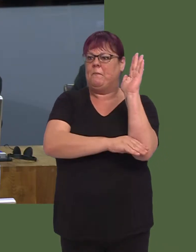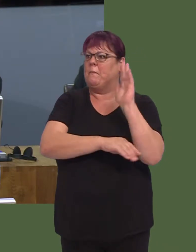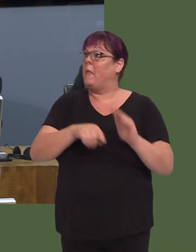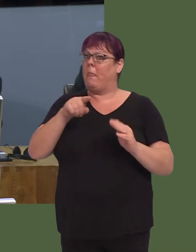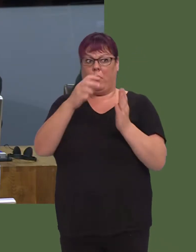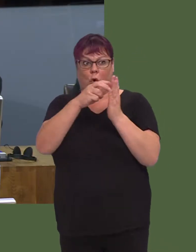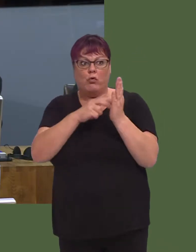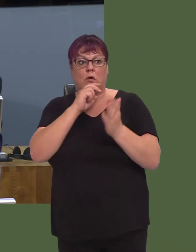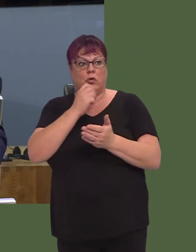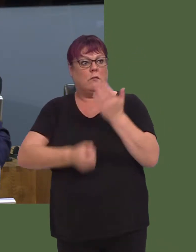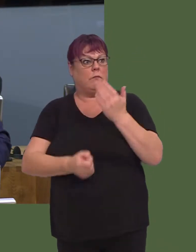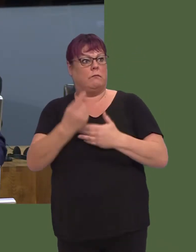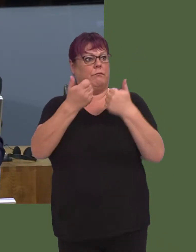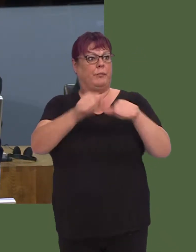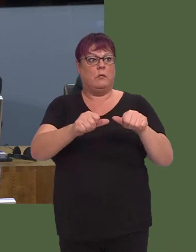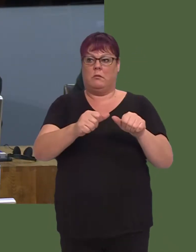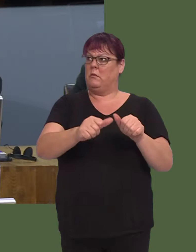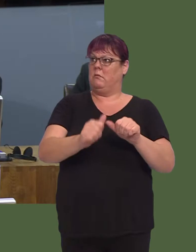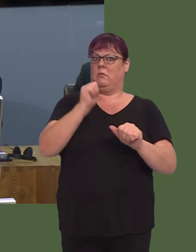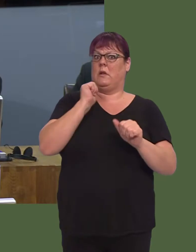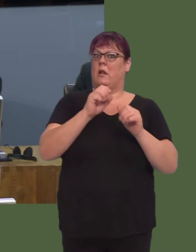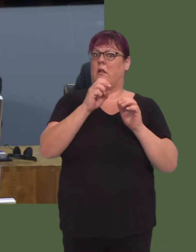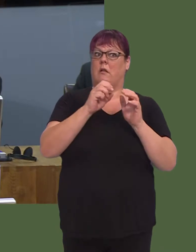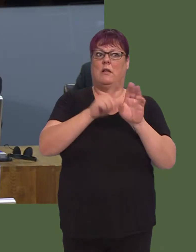This contract should have been in place at the beginning of this year, and whilst we